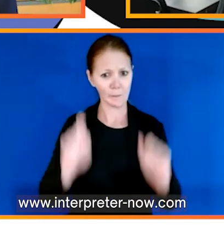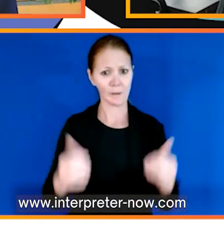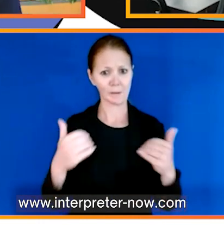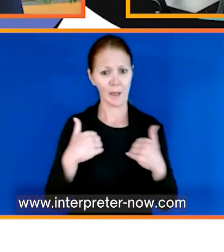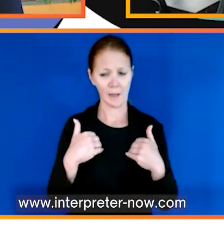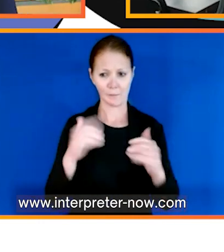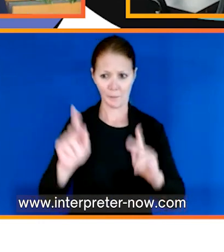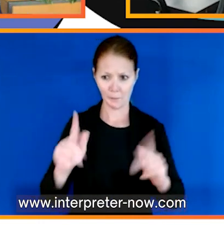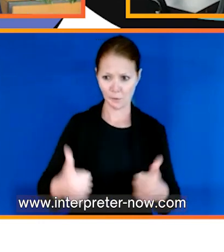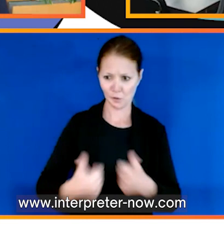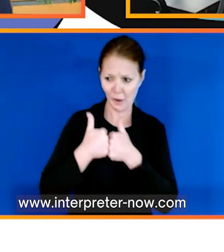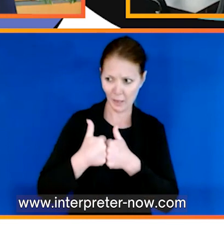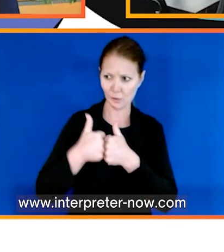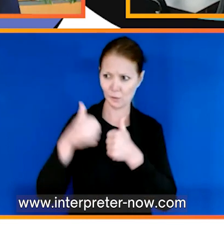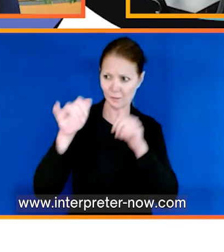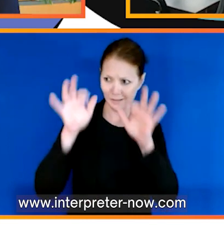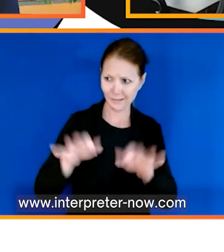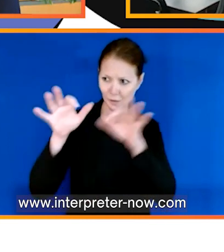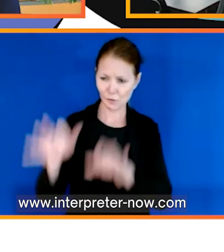That's what you need in this moment.